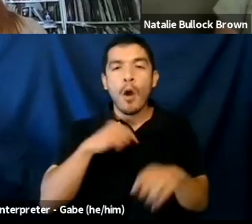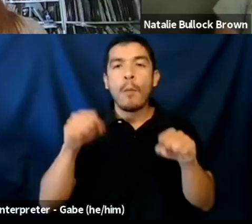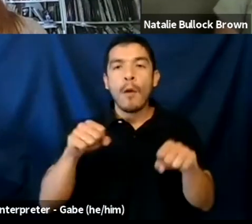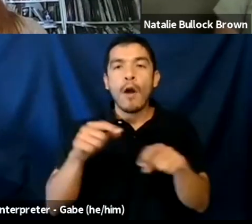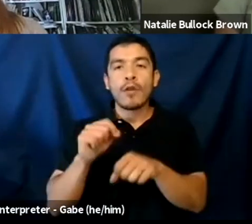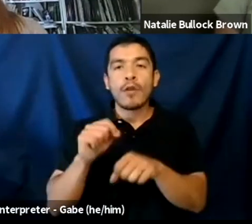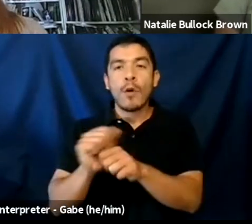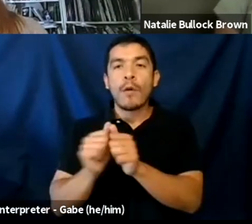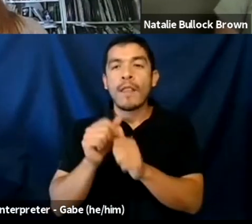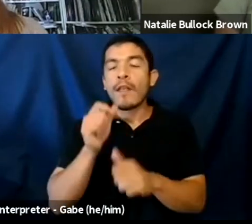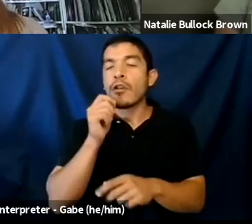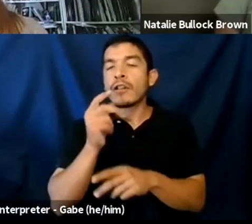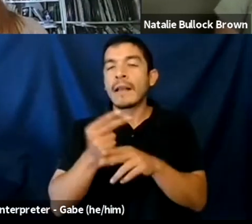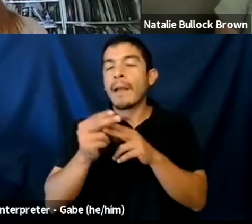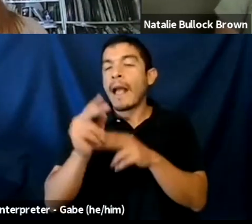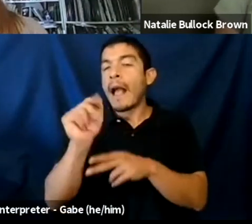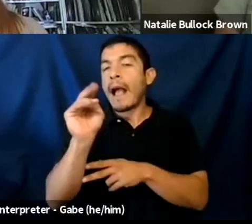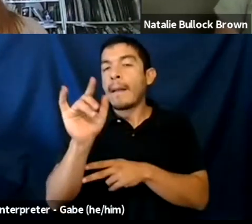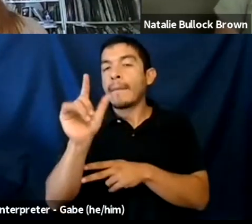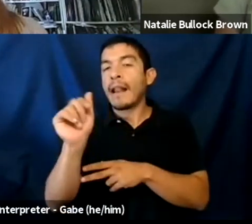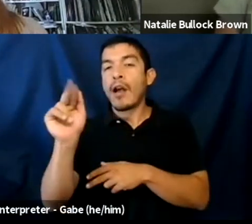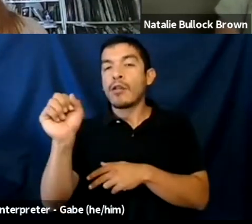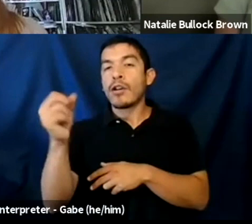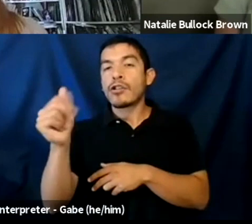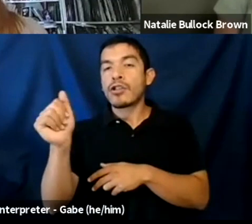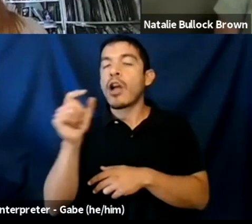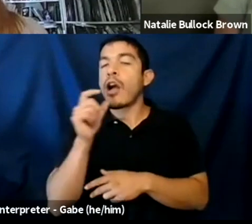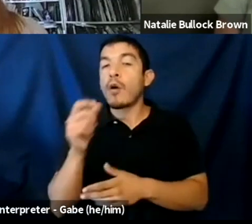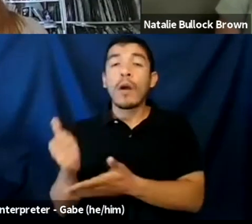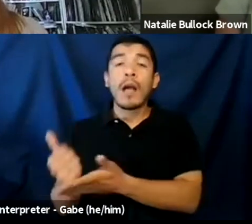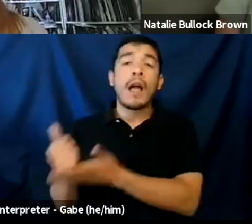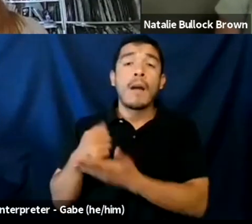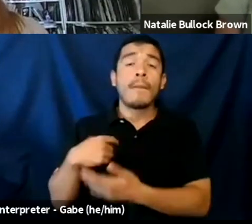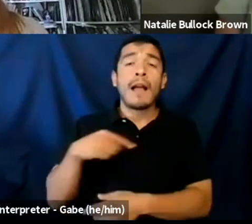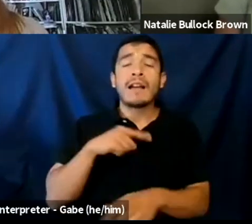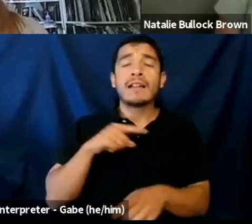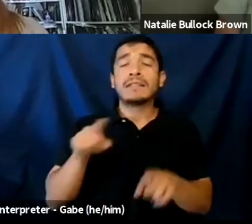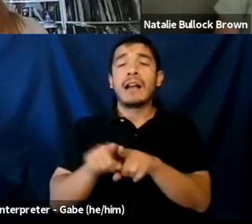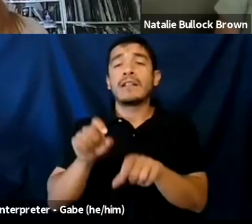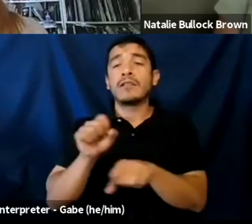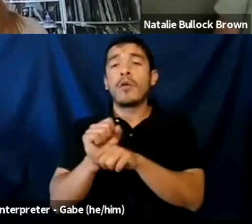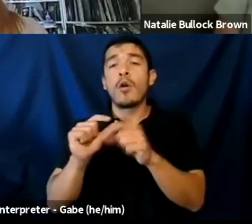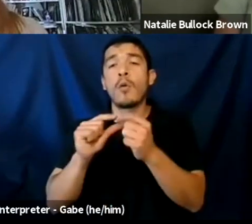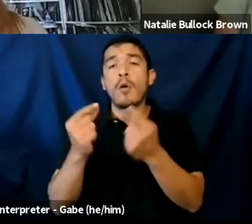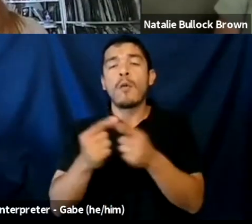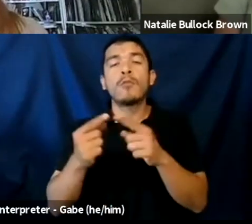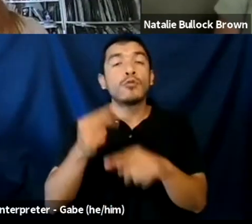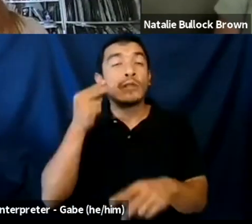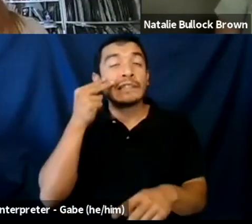who has helped us as a working group to see the ways that we,